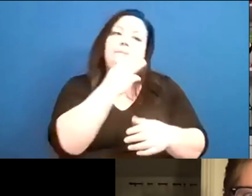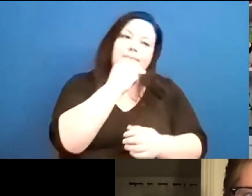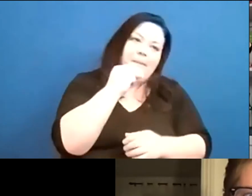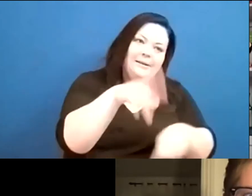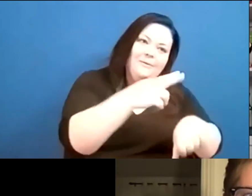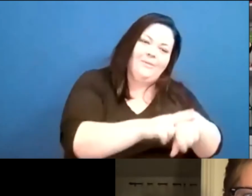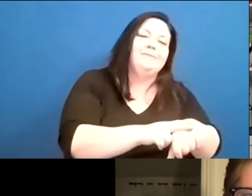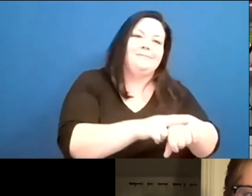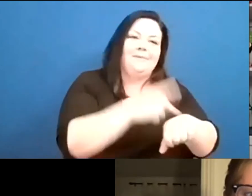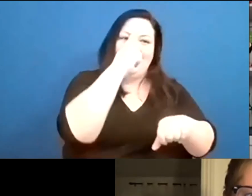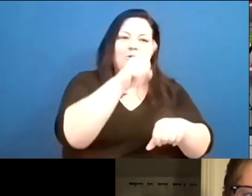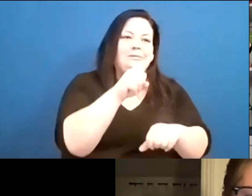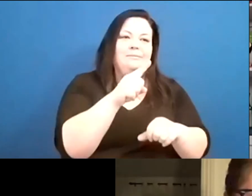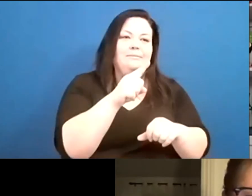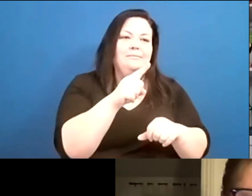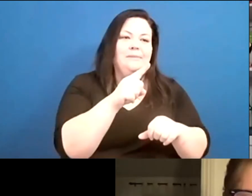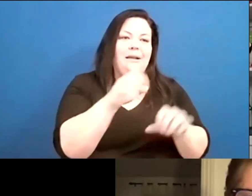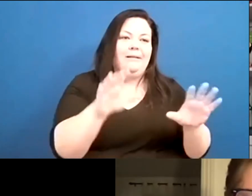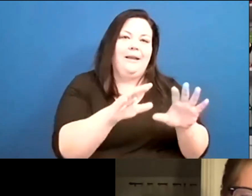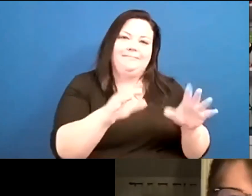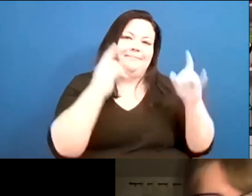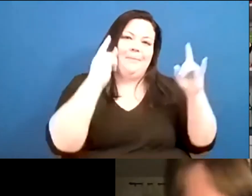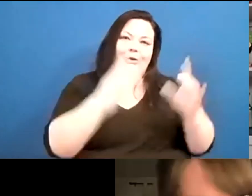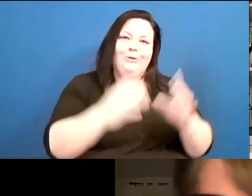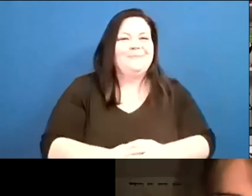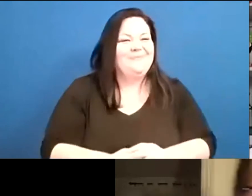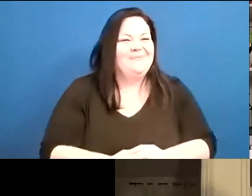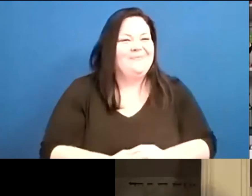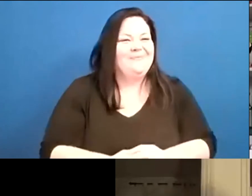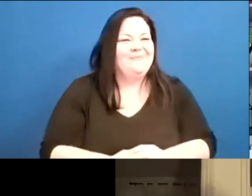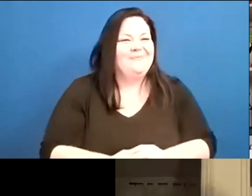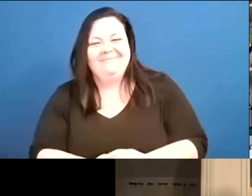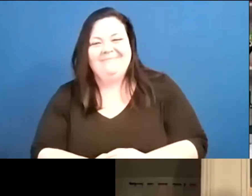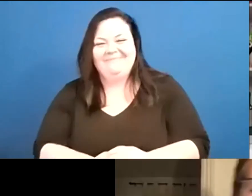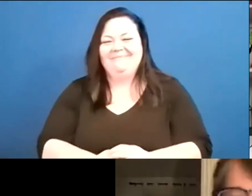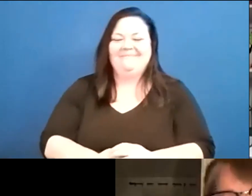being just like a baller.